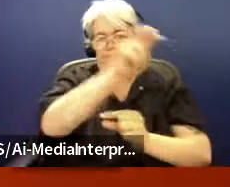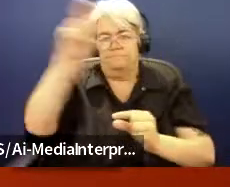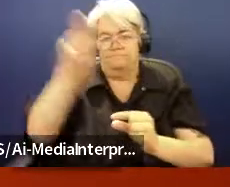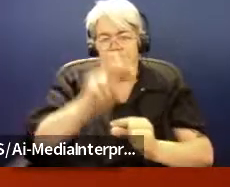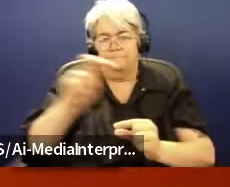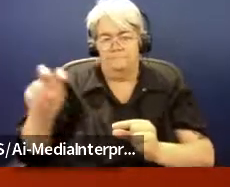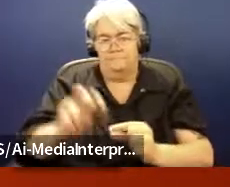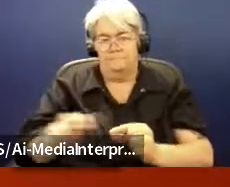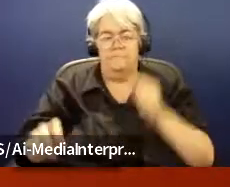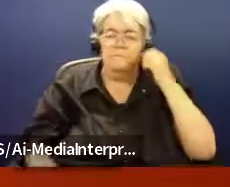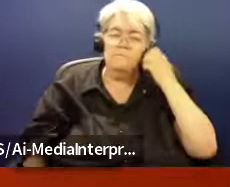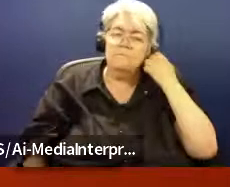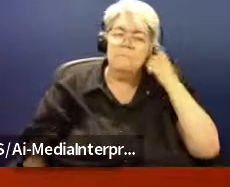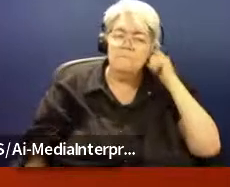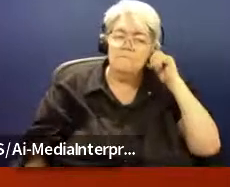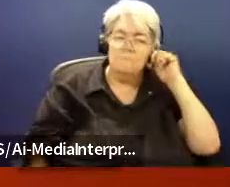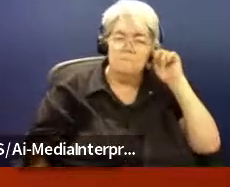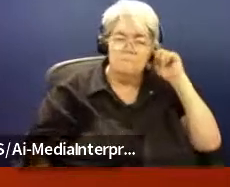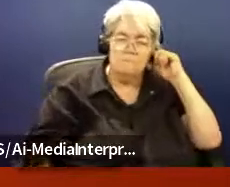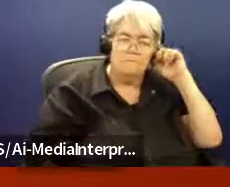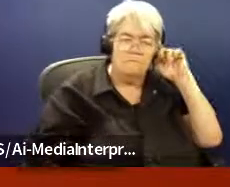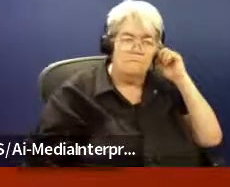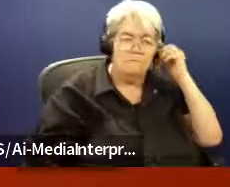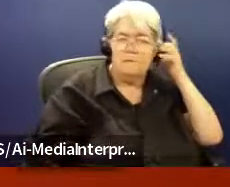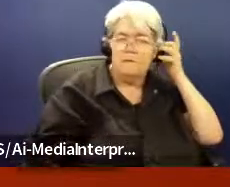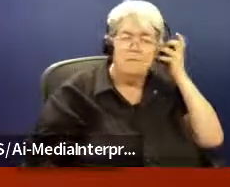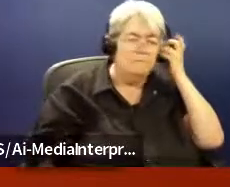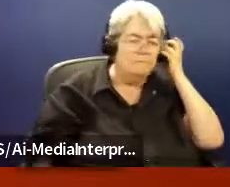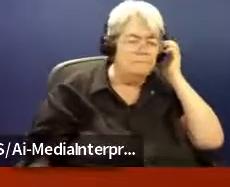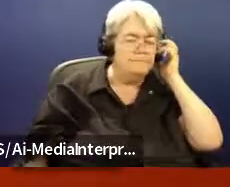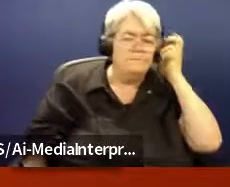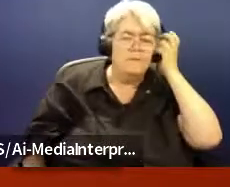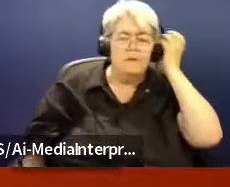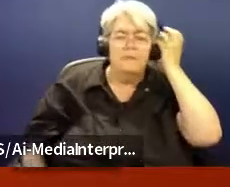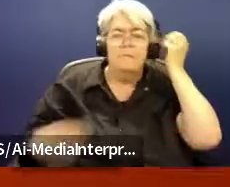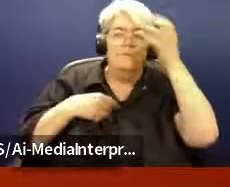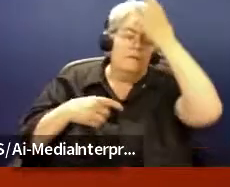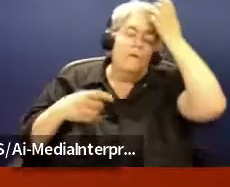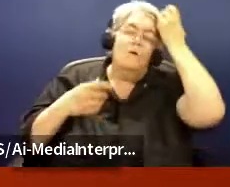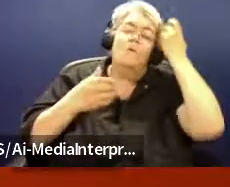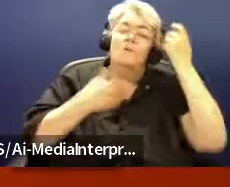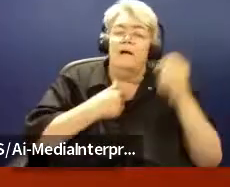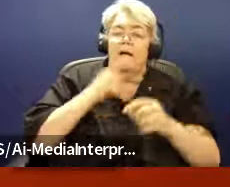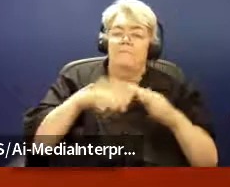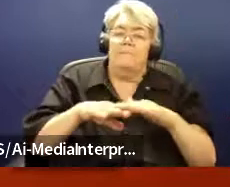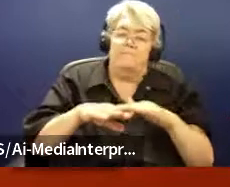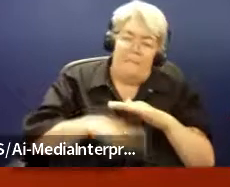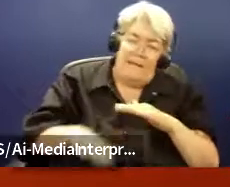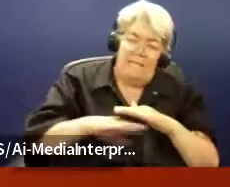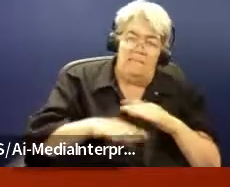expert of this work and will get into that a little bit later as well. He will show you how assistive technology